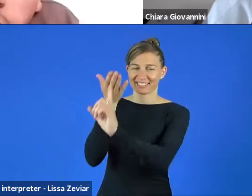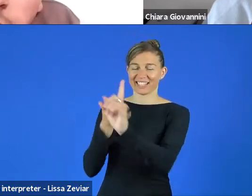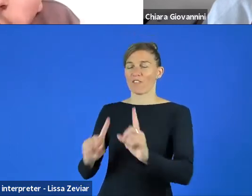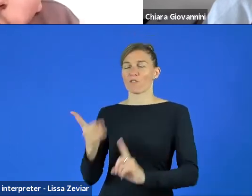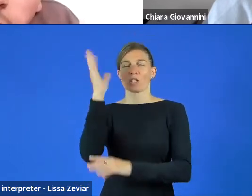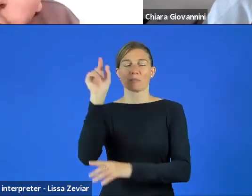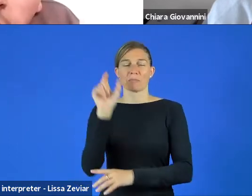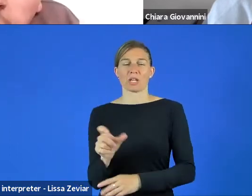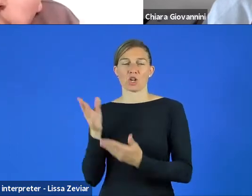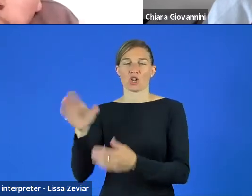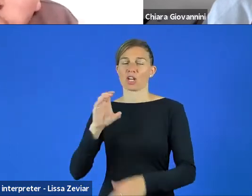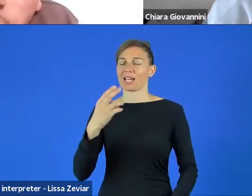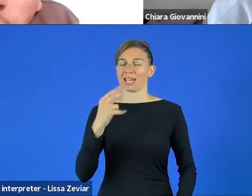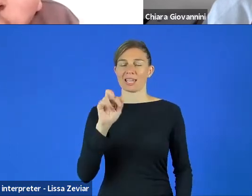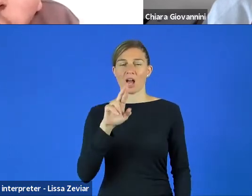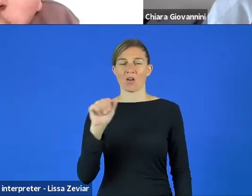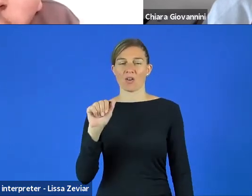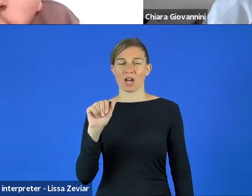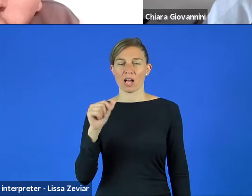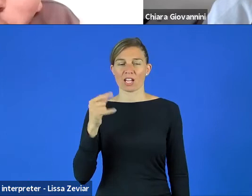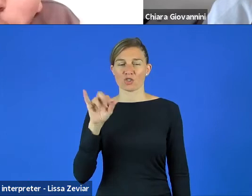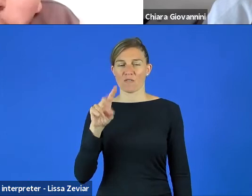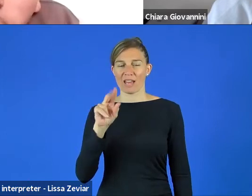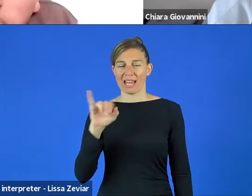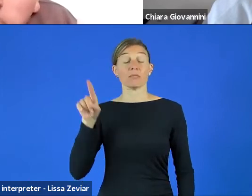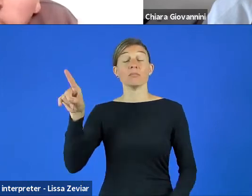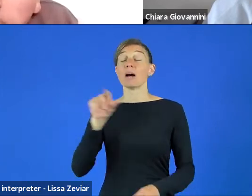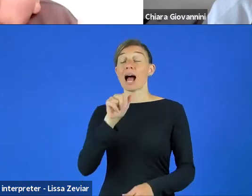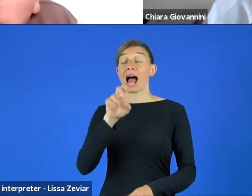She has worked for ANEC since 2002 in different positions